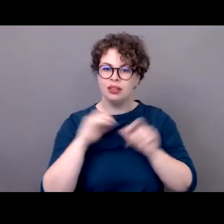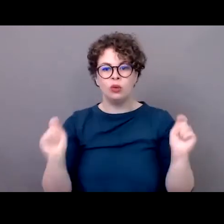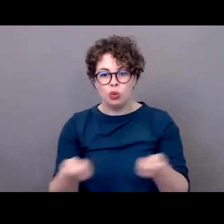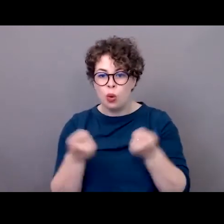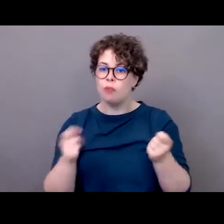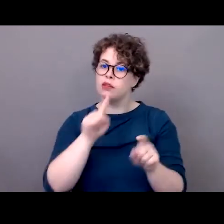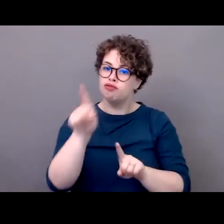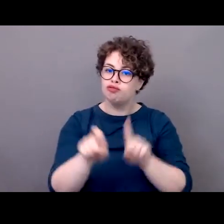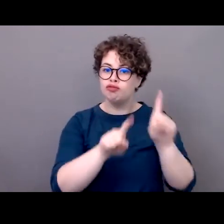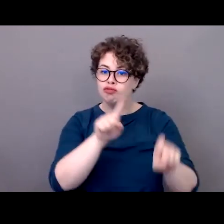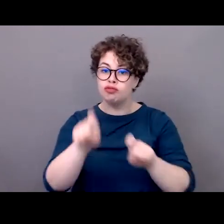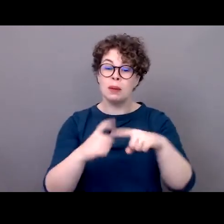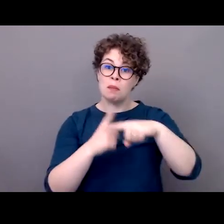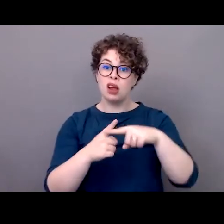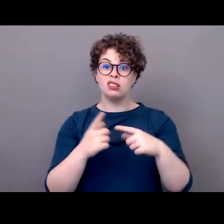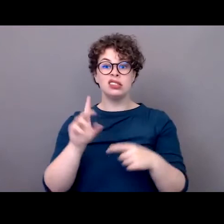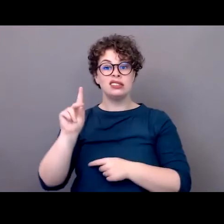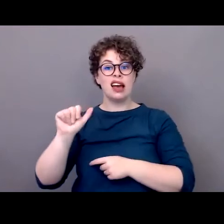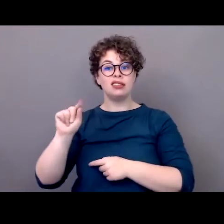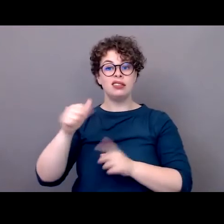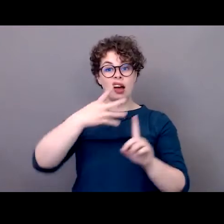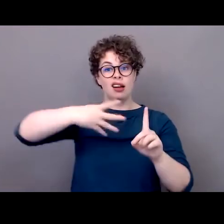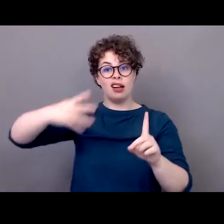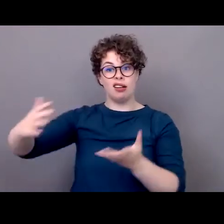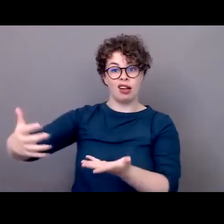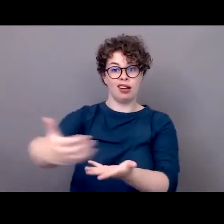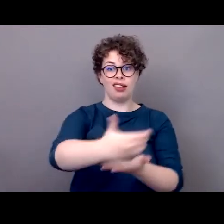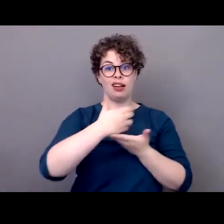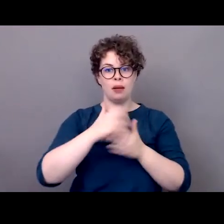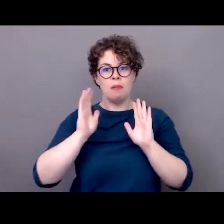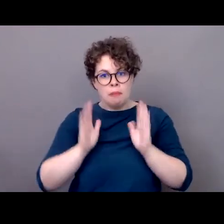collected. Because sometimes disability is included but the disaggregated analyses are